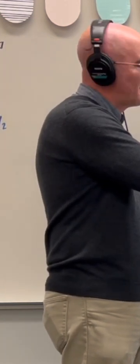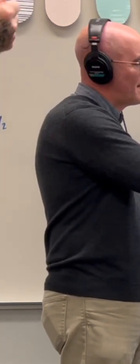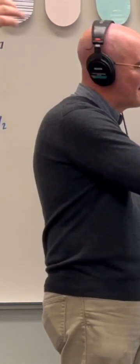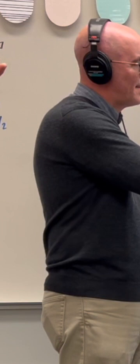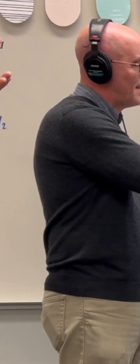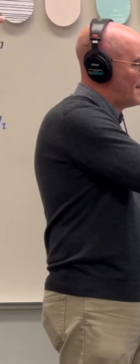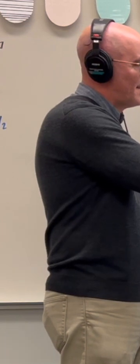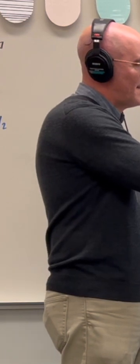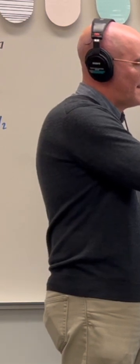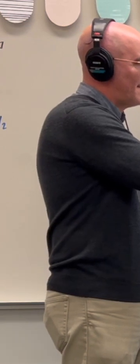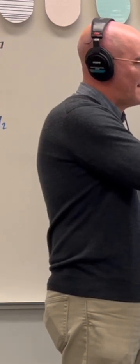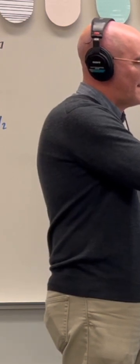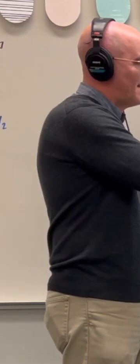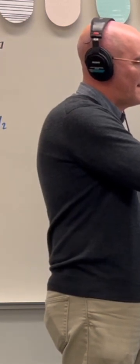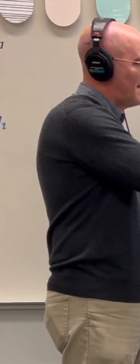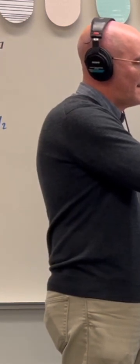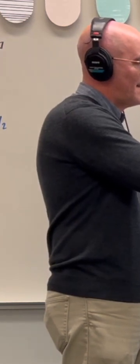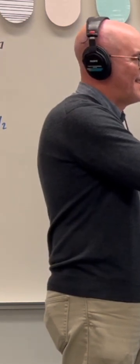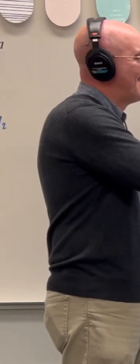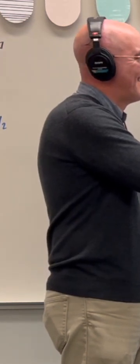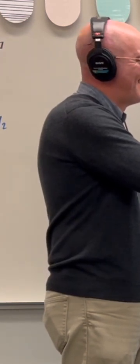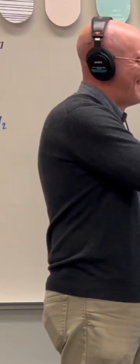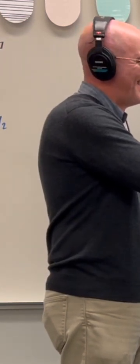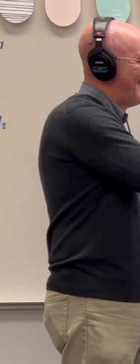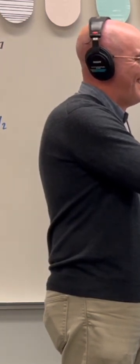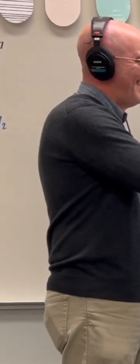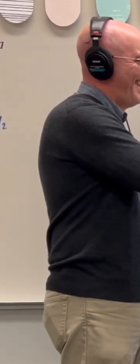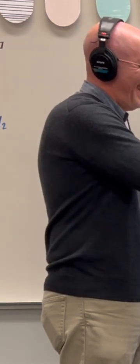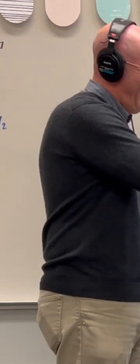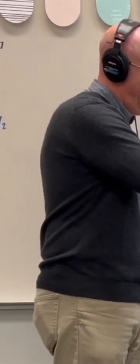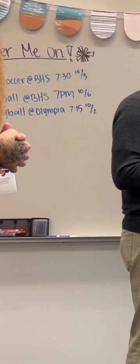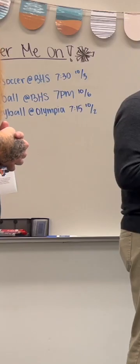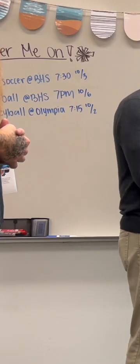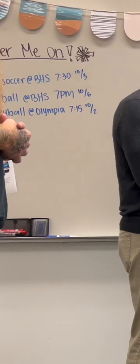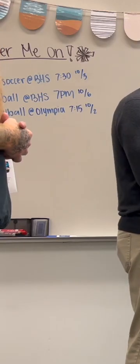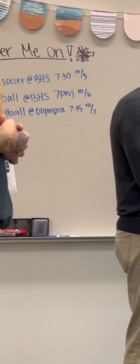wanted to become an interpreter got nervous and stopped and here we are teaching I'm glad